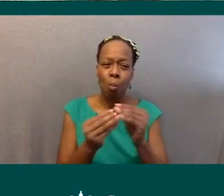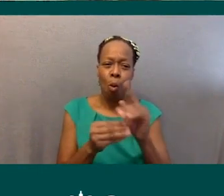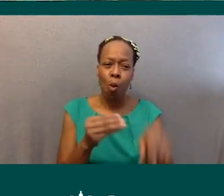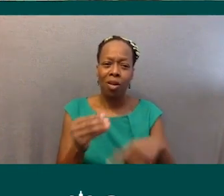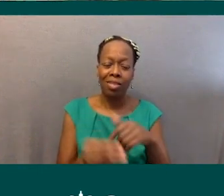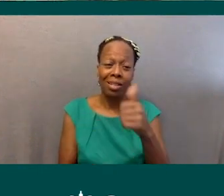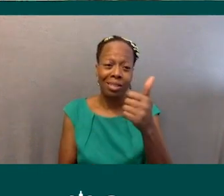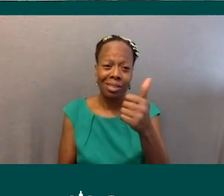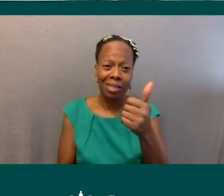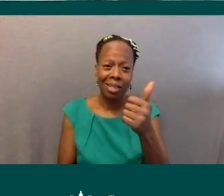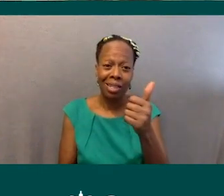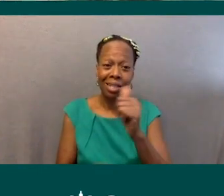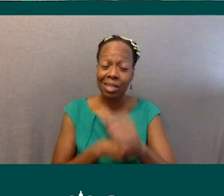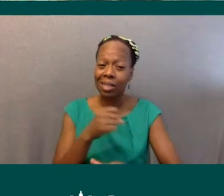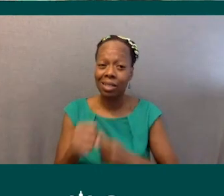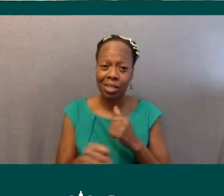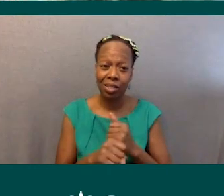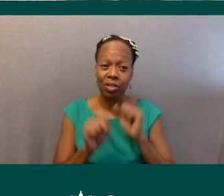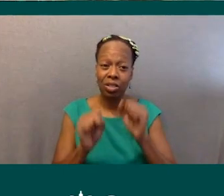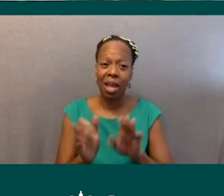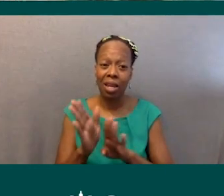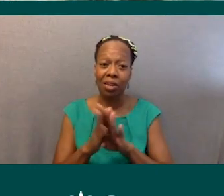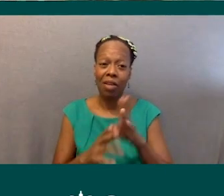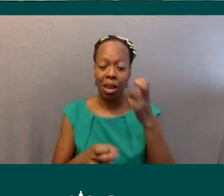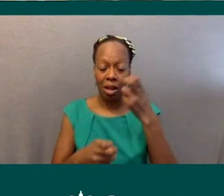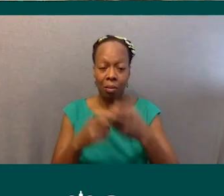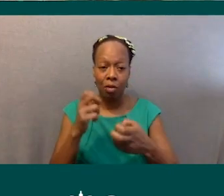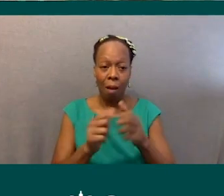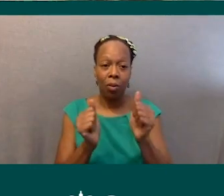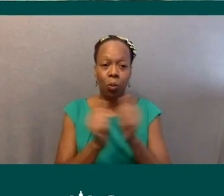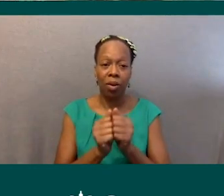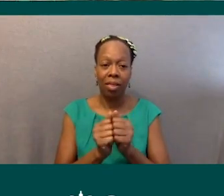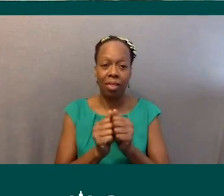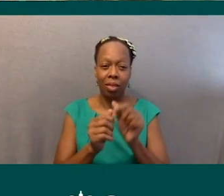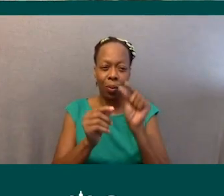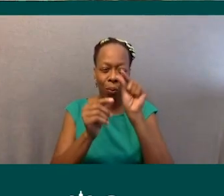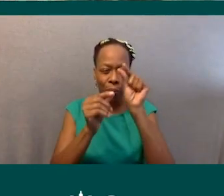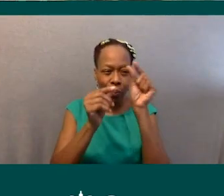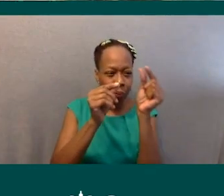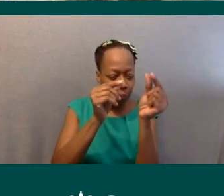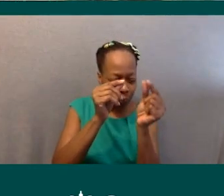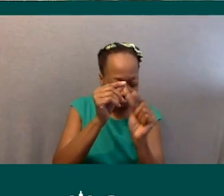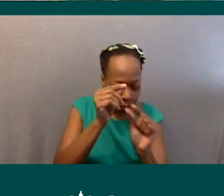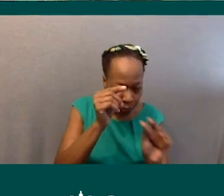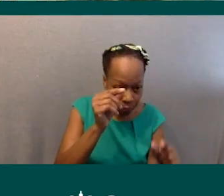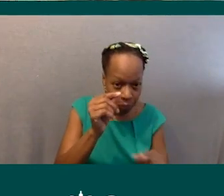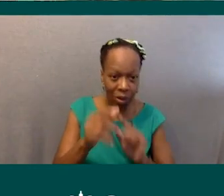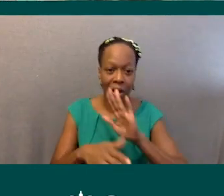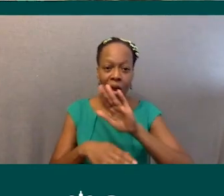like the membrane around the lung, has have some fluid collection as a side effect.